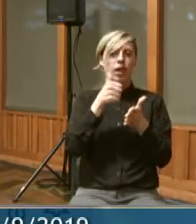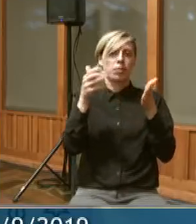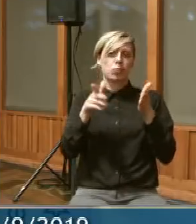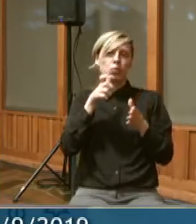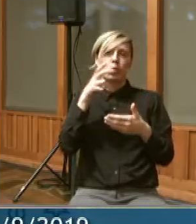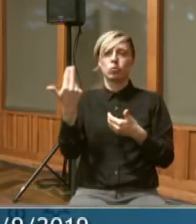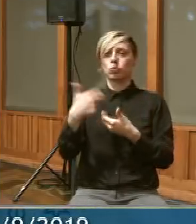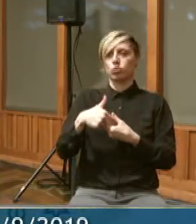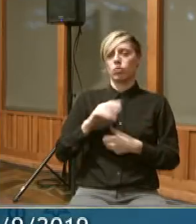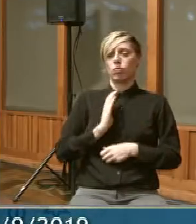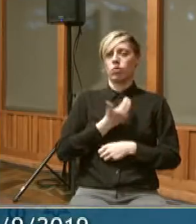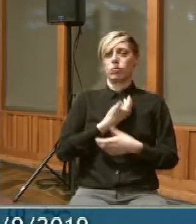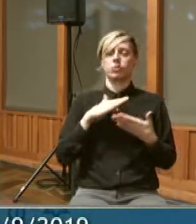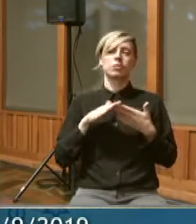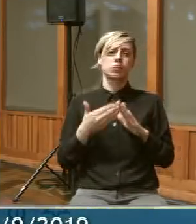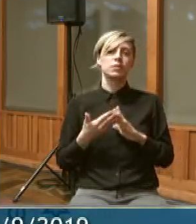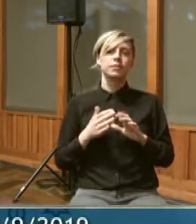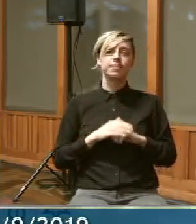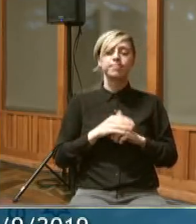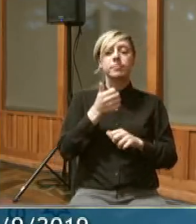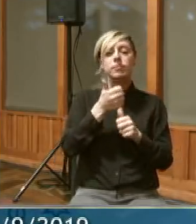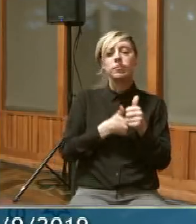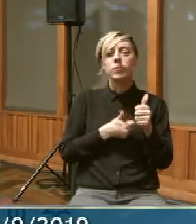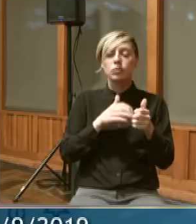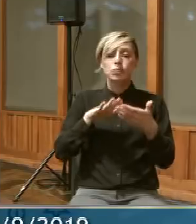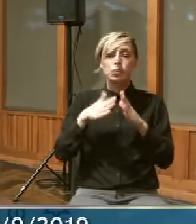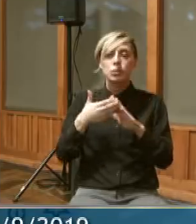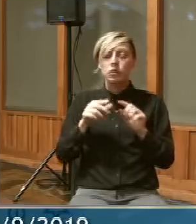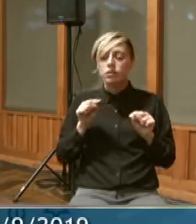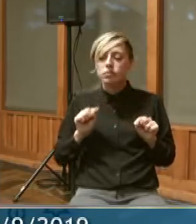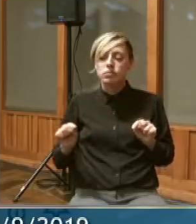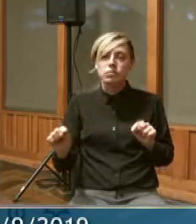PROGRAMMING IS PROVIDING SAFE, SUPPORTIVE RECREATIONAL